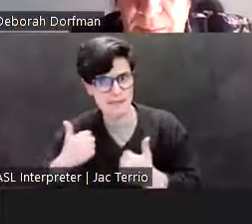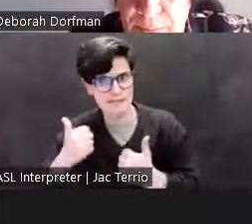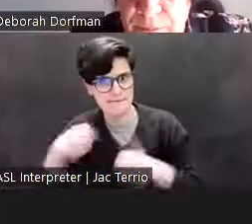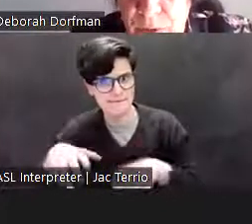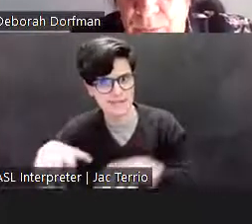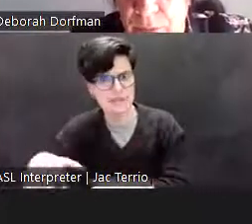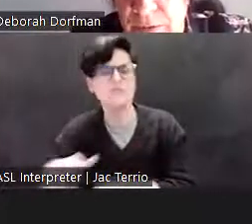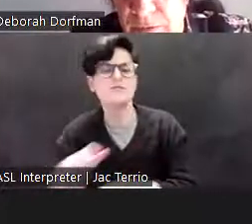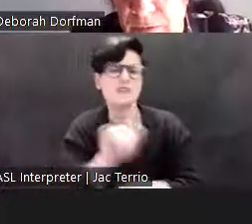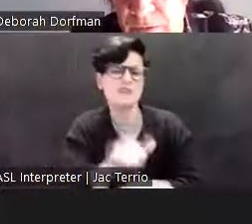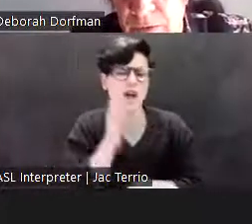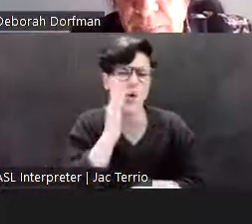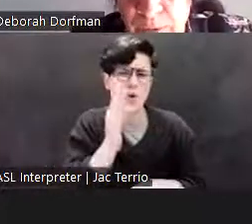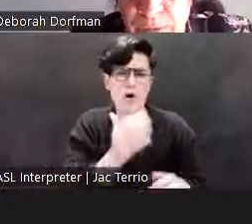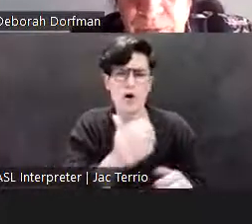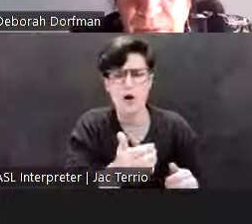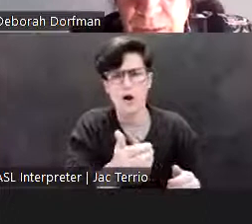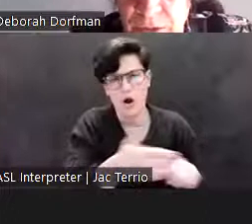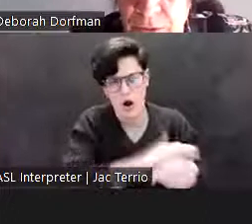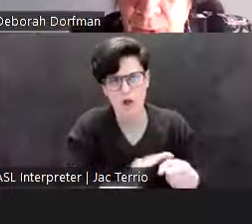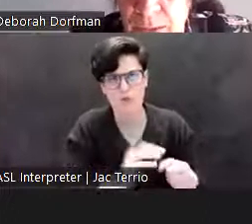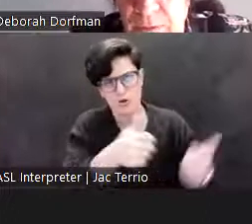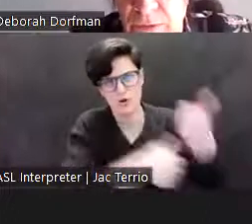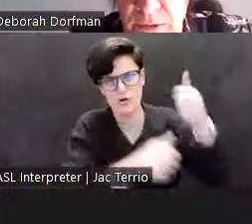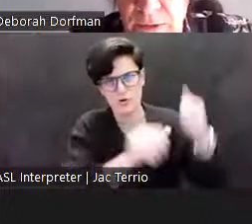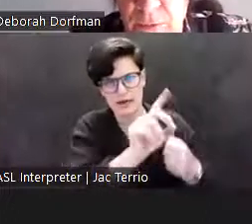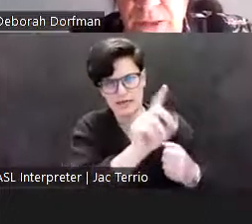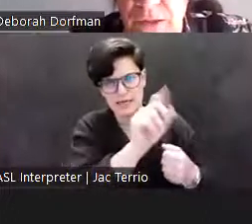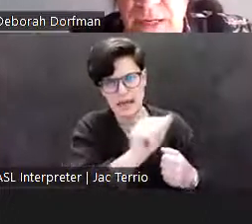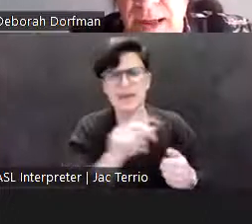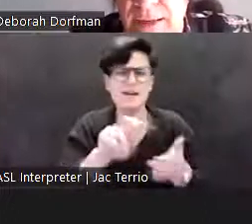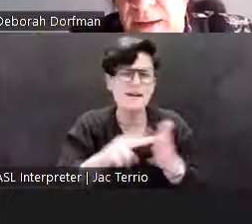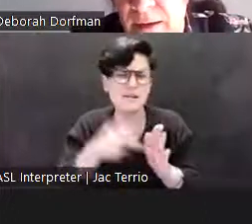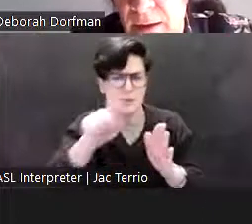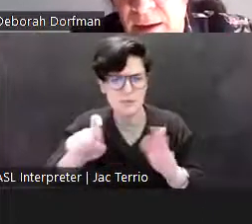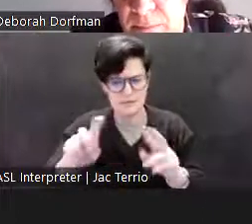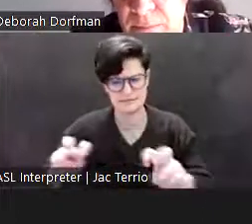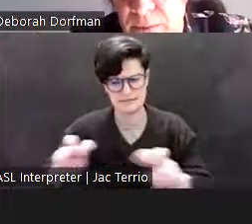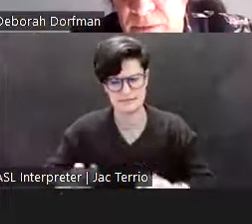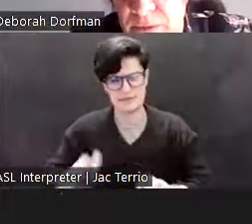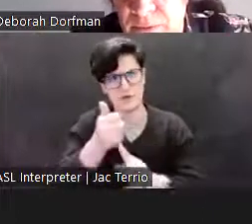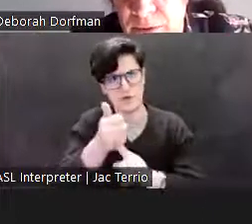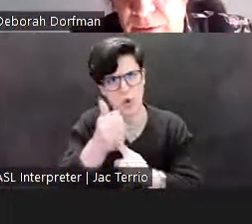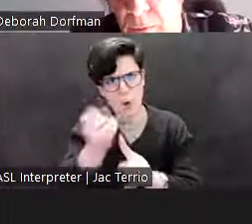15:15:25 So it's just important to look at your own individual situation. and consider